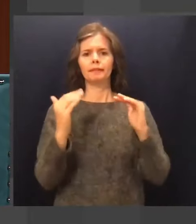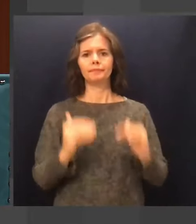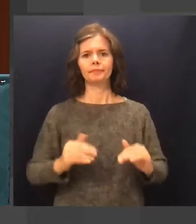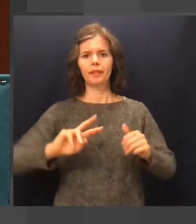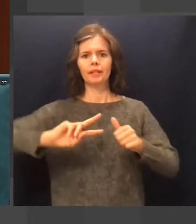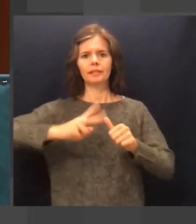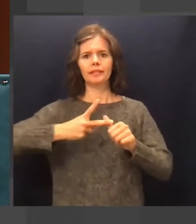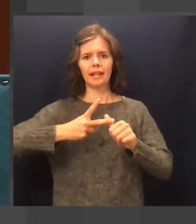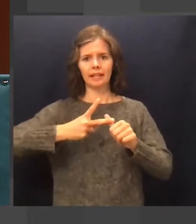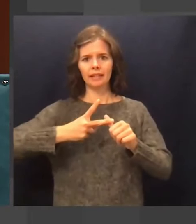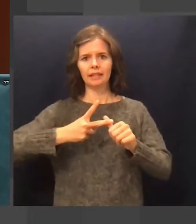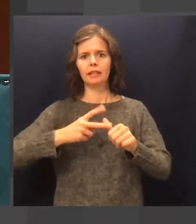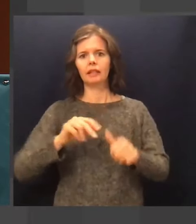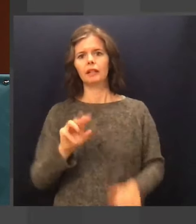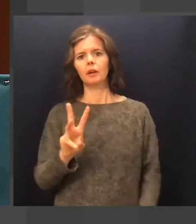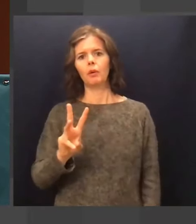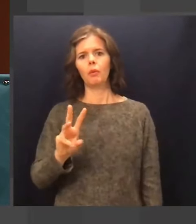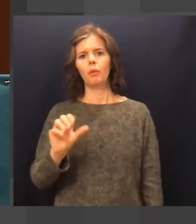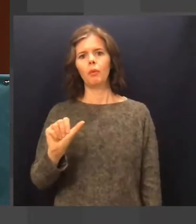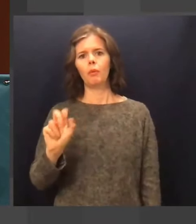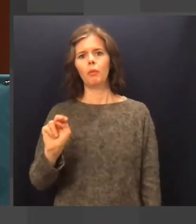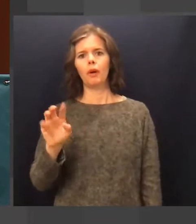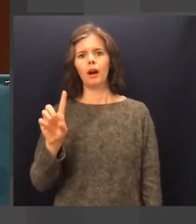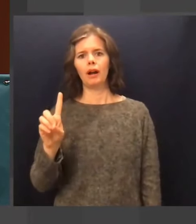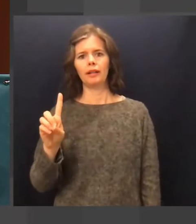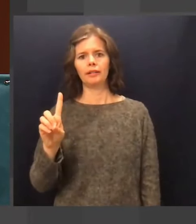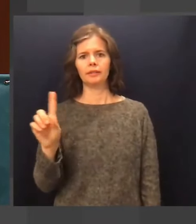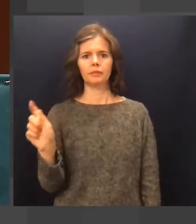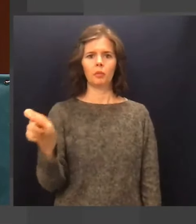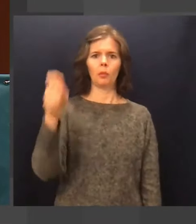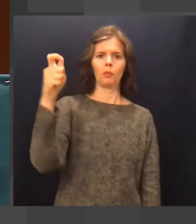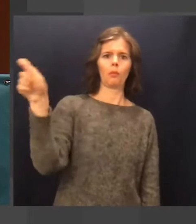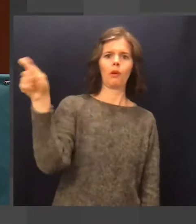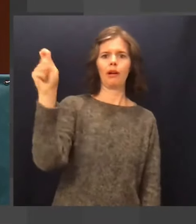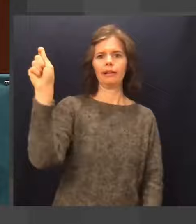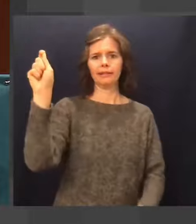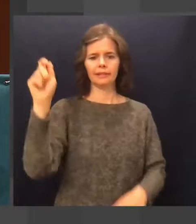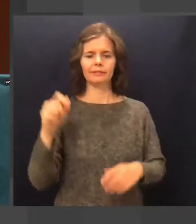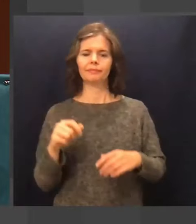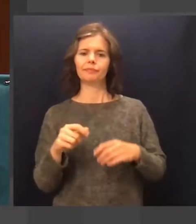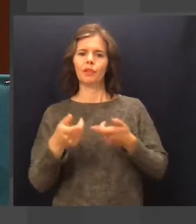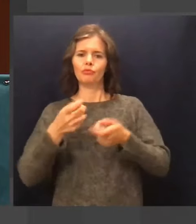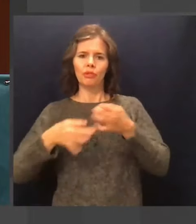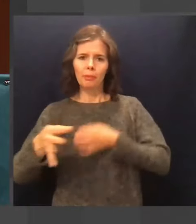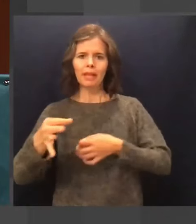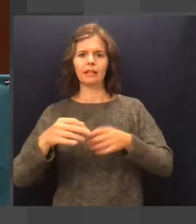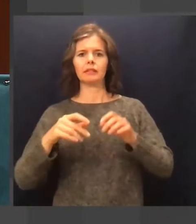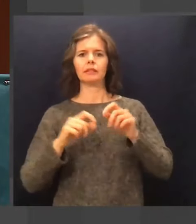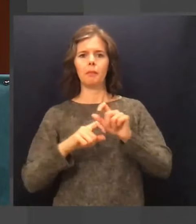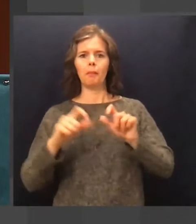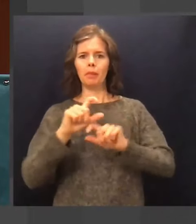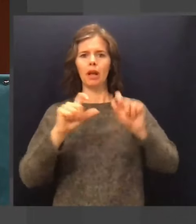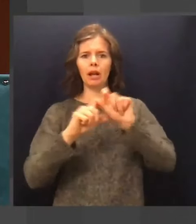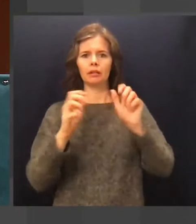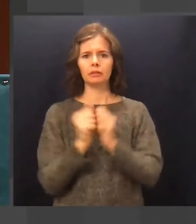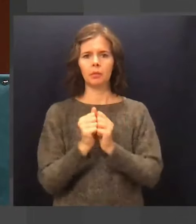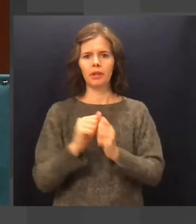THE BOTTOM WITH THE SLIMES AND THEN THE NEXT ONE WE HAVE THE WAND AND THAT ONE IS JUST